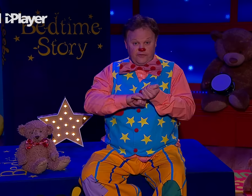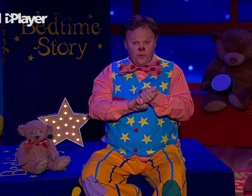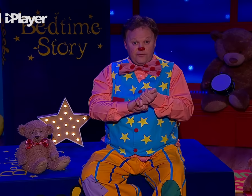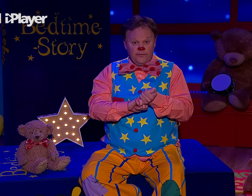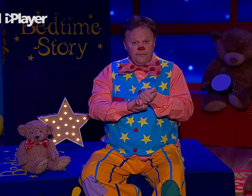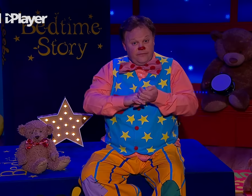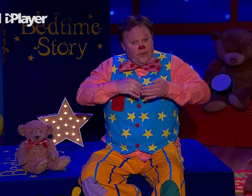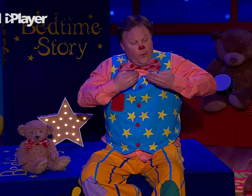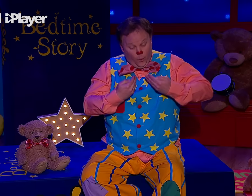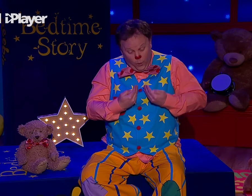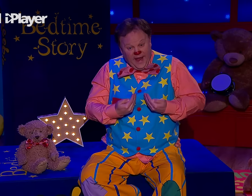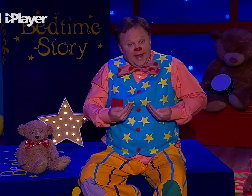susan's week